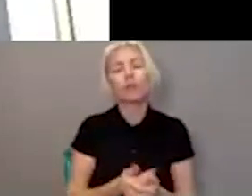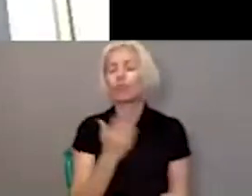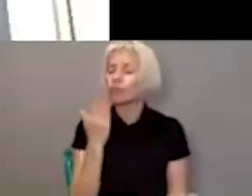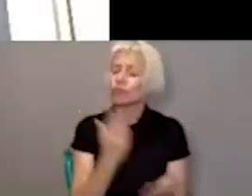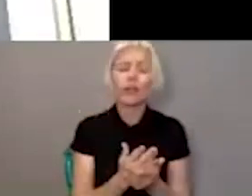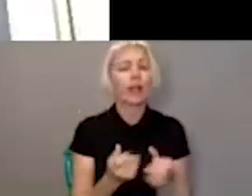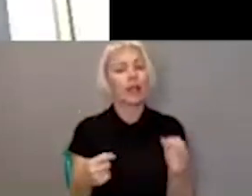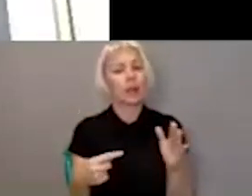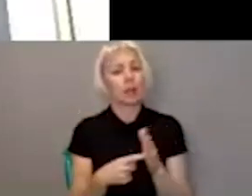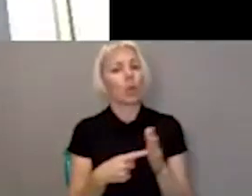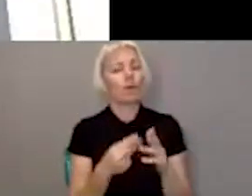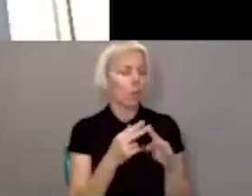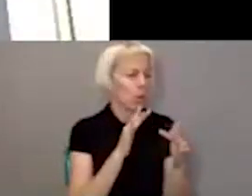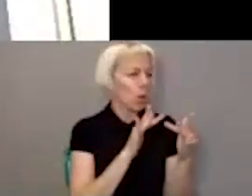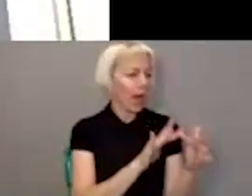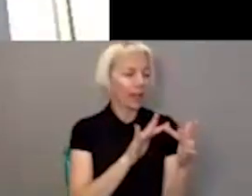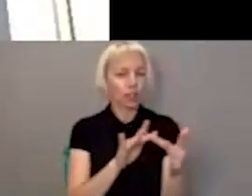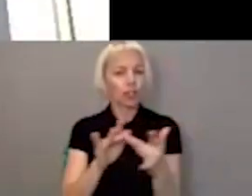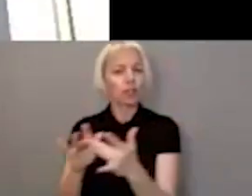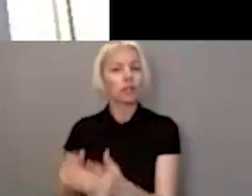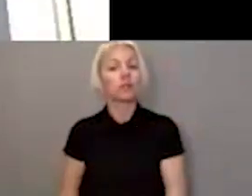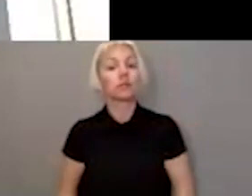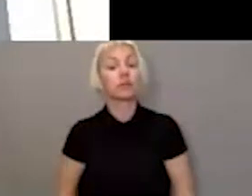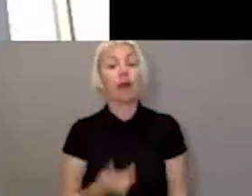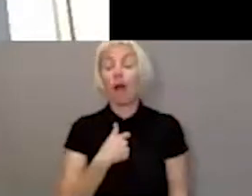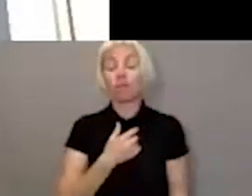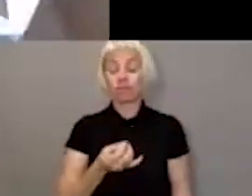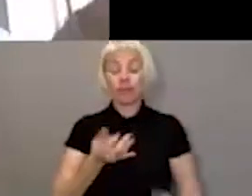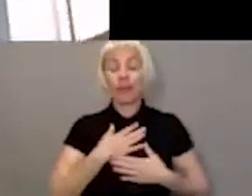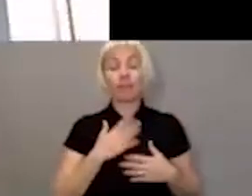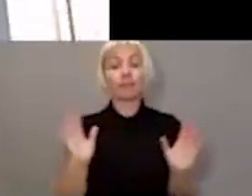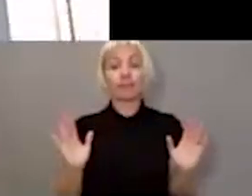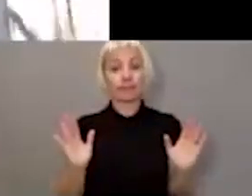I remain authentically me. I don't know any other way I can remain authentically me. I